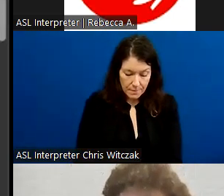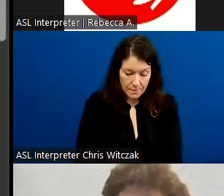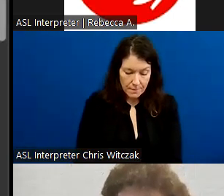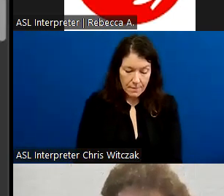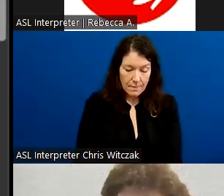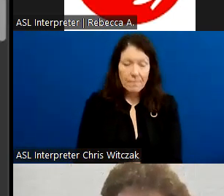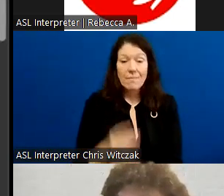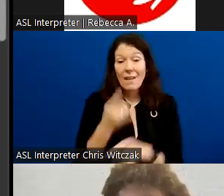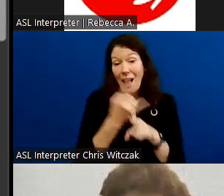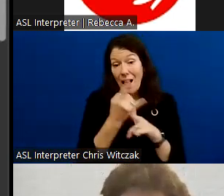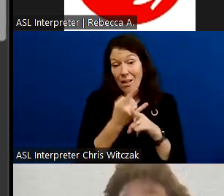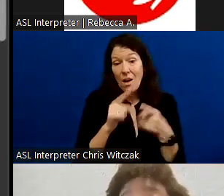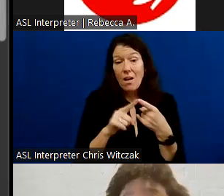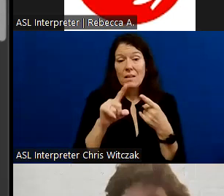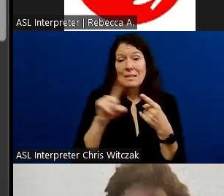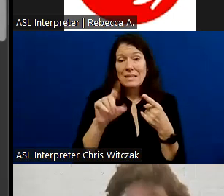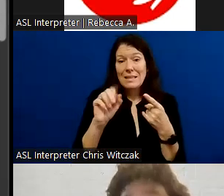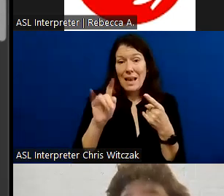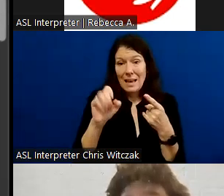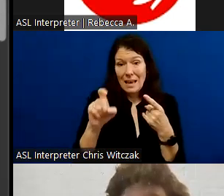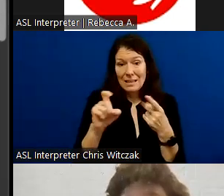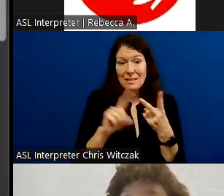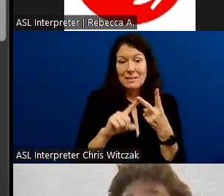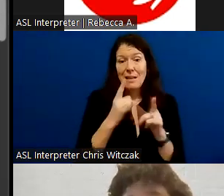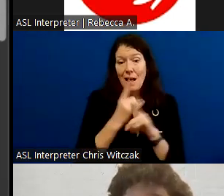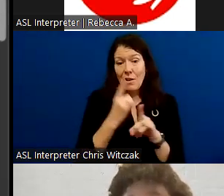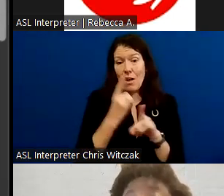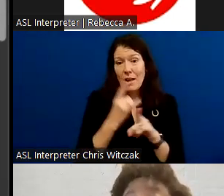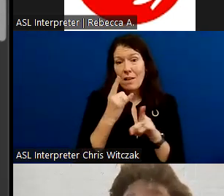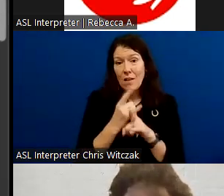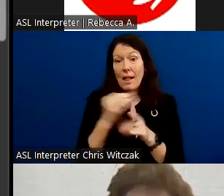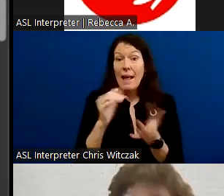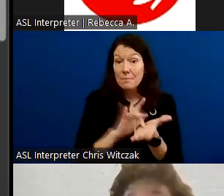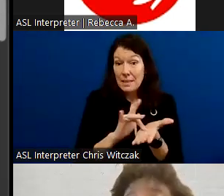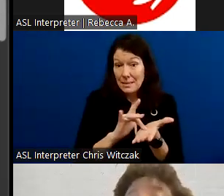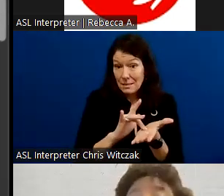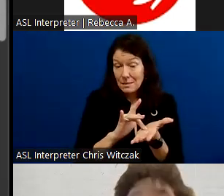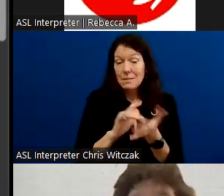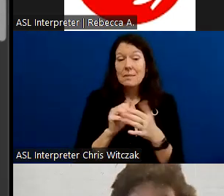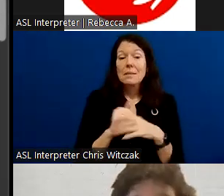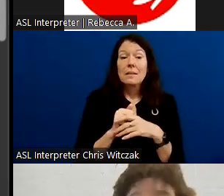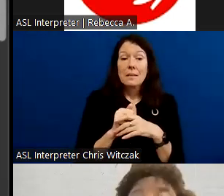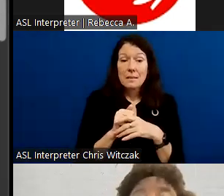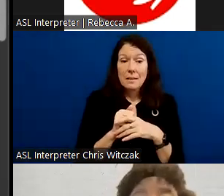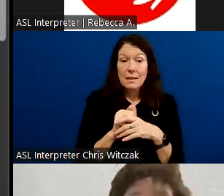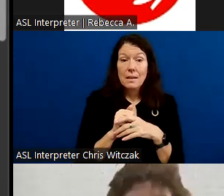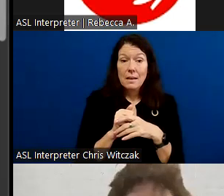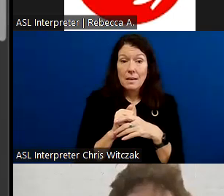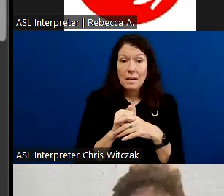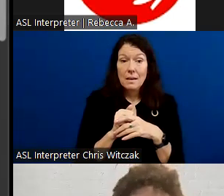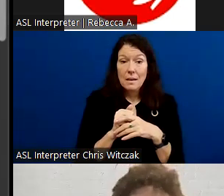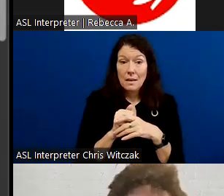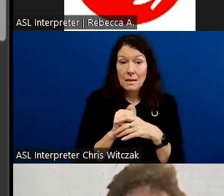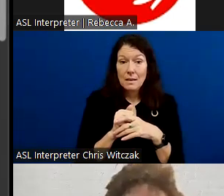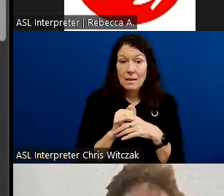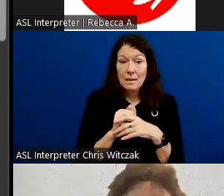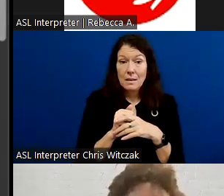alcohol, Xanax, alcohol, alcohol, and meds that's what we have so far great (Jamie) yes